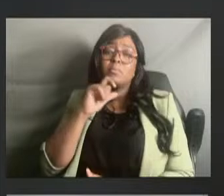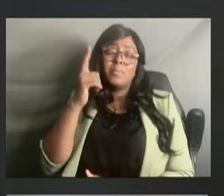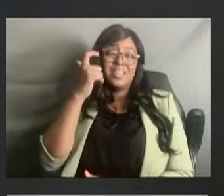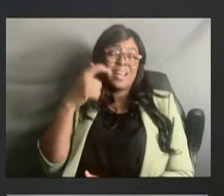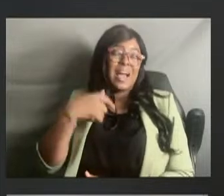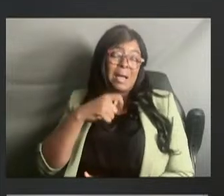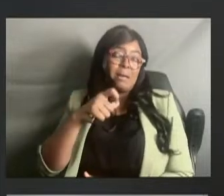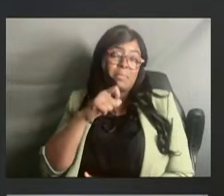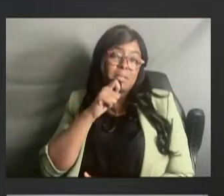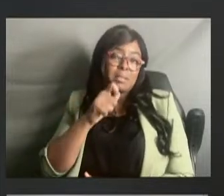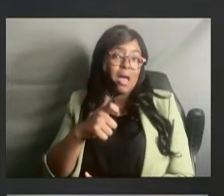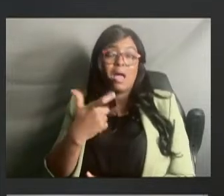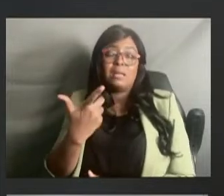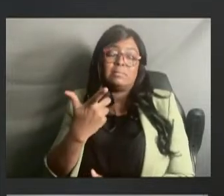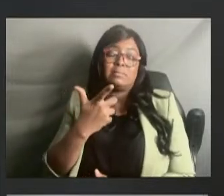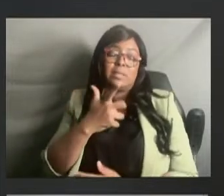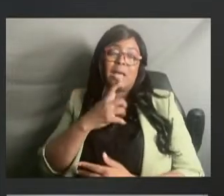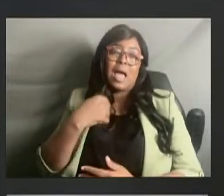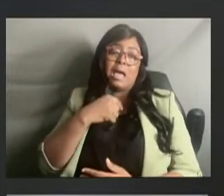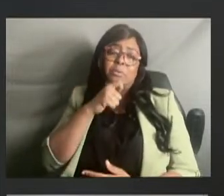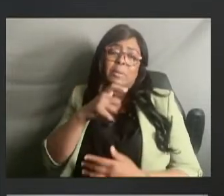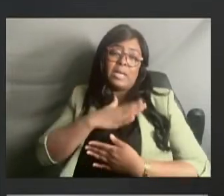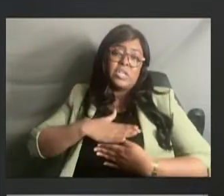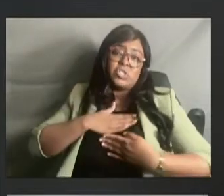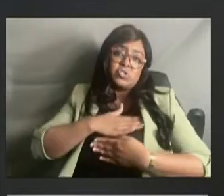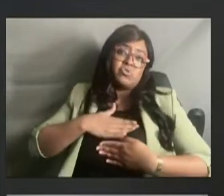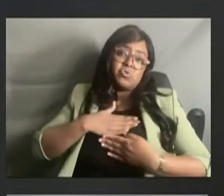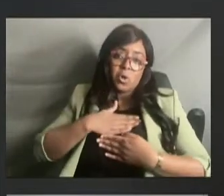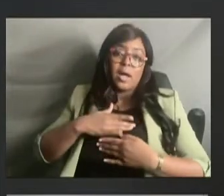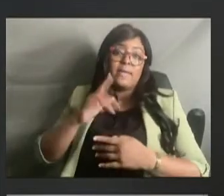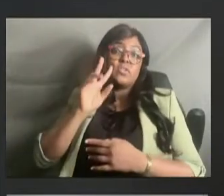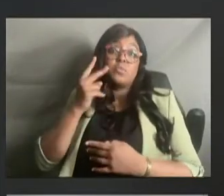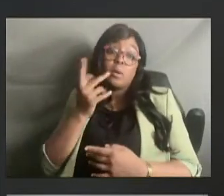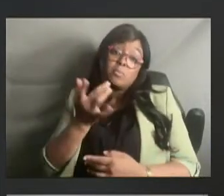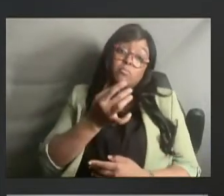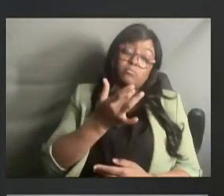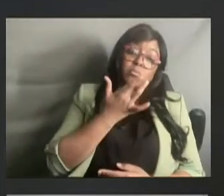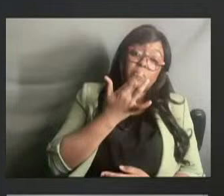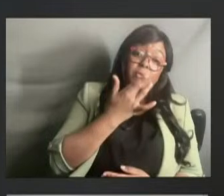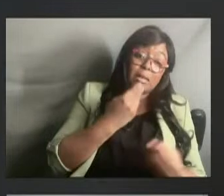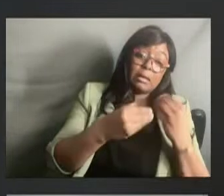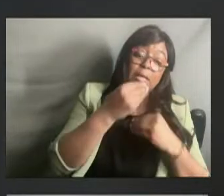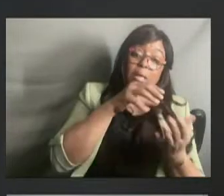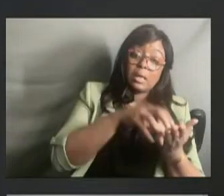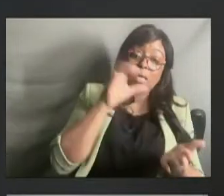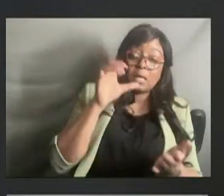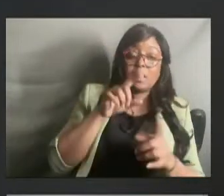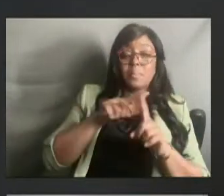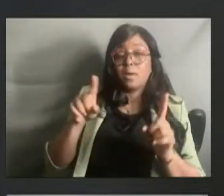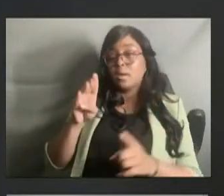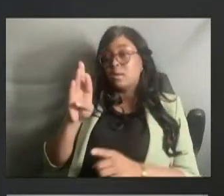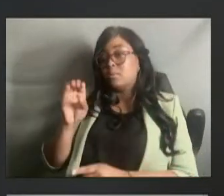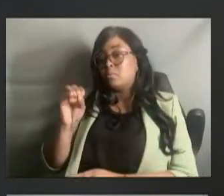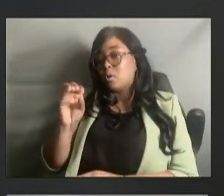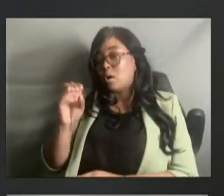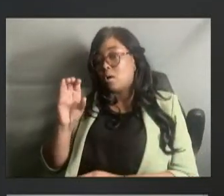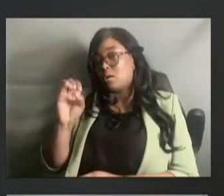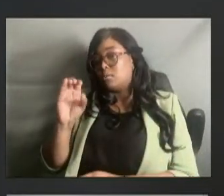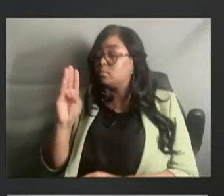broccoli, namely because I'm not a particularly large fan of